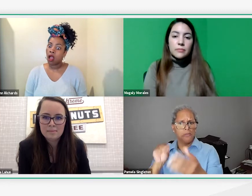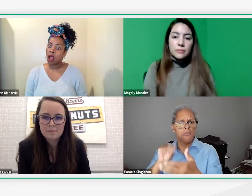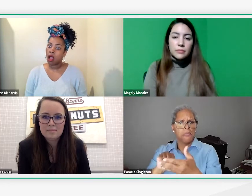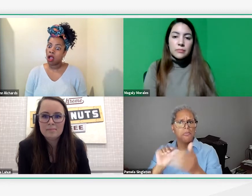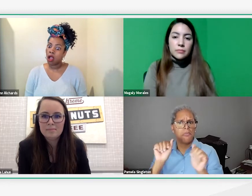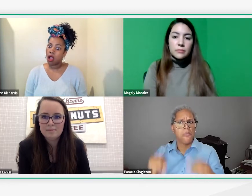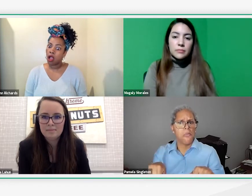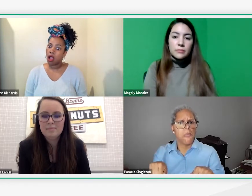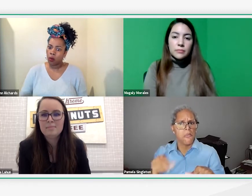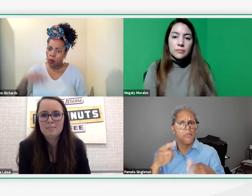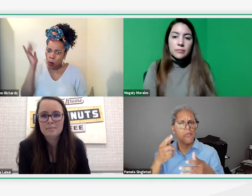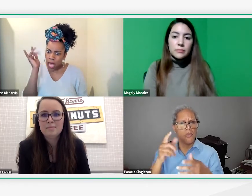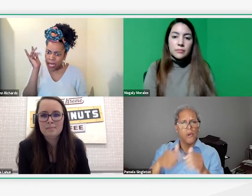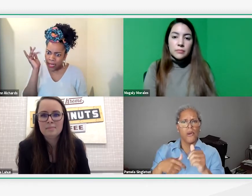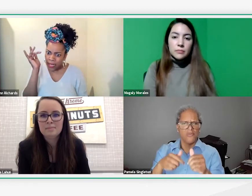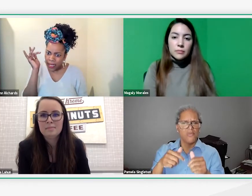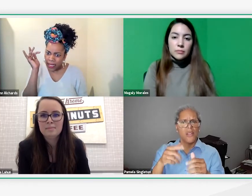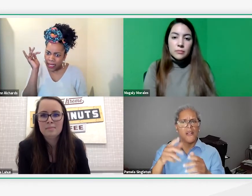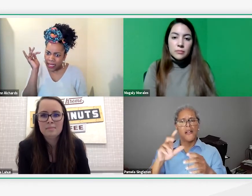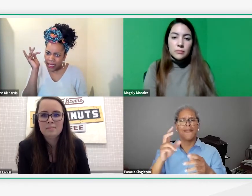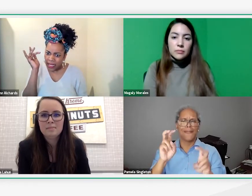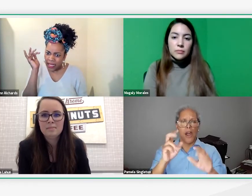anything to do with your car. You can put in your actual expenses on your phone.